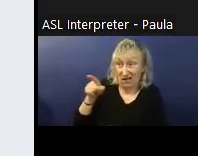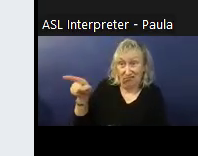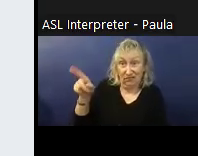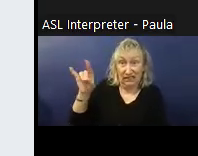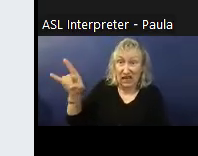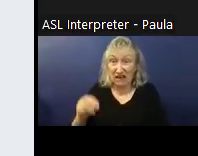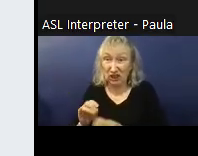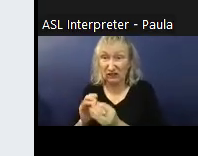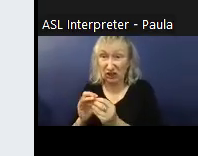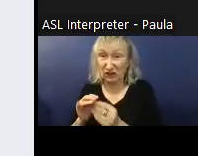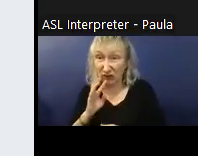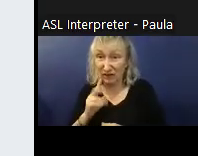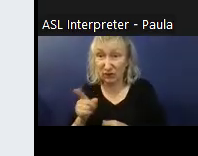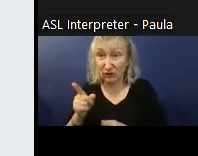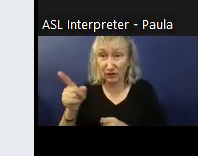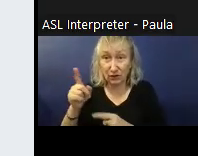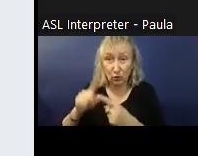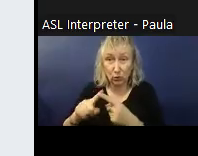And it was this resident resident situation.